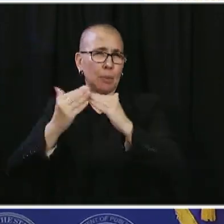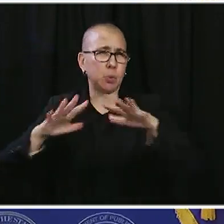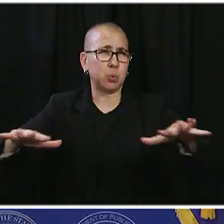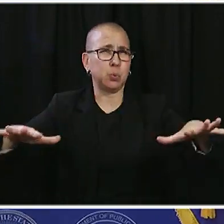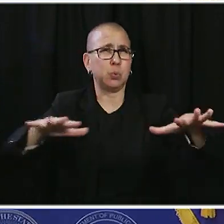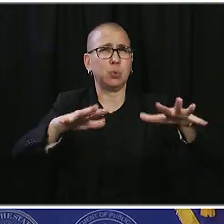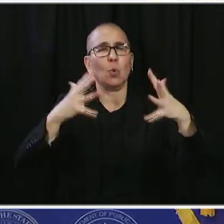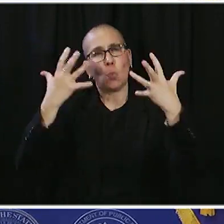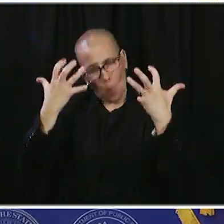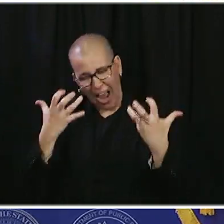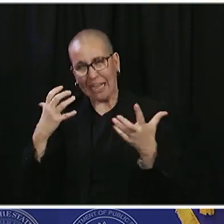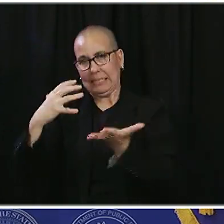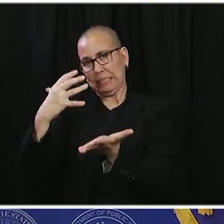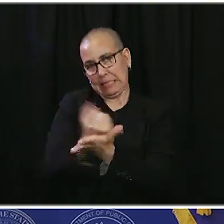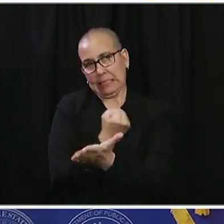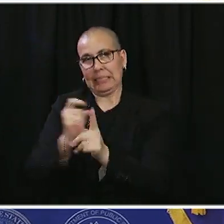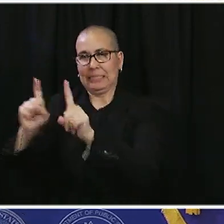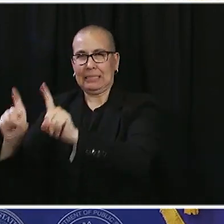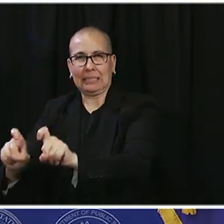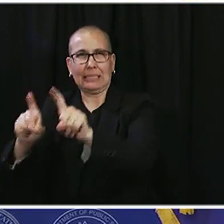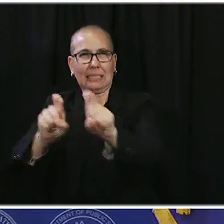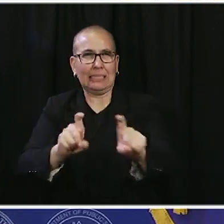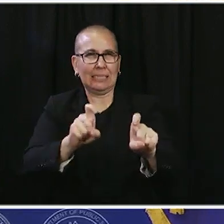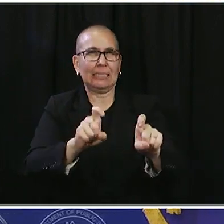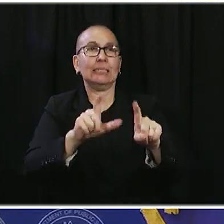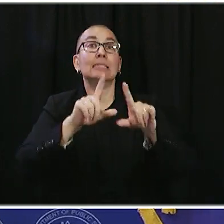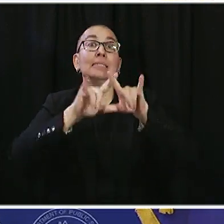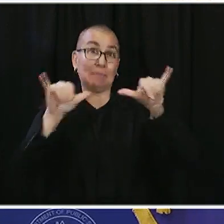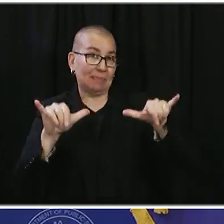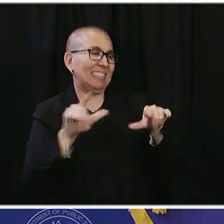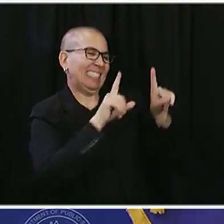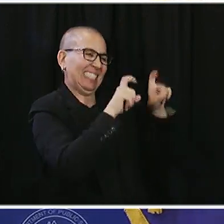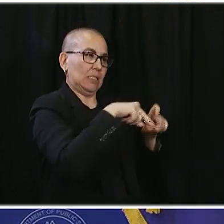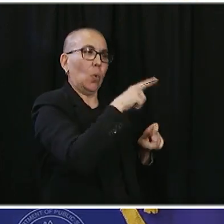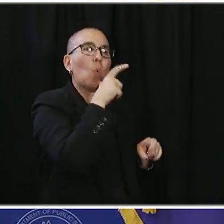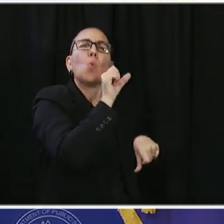PERSPECTIVE. WE'VE BEEN DOING AGGRESSIVE TESTING IN THE FOOD PROCESSING PLANTS.